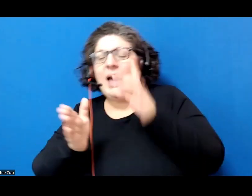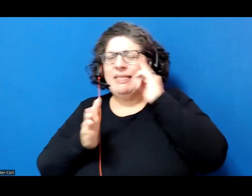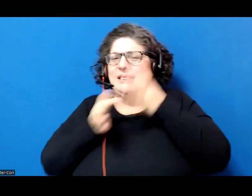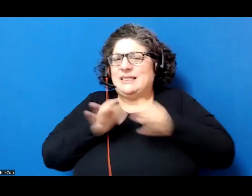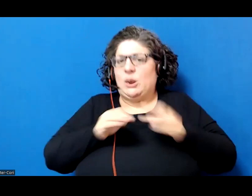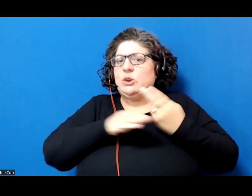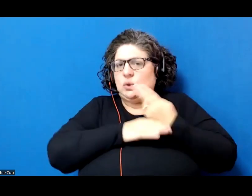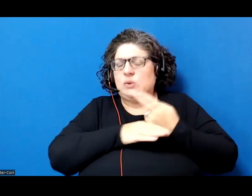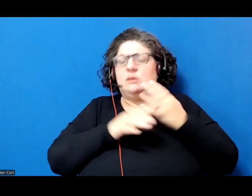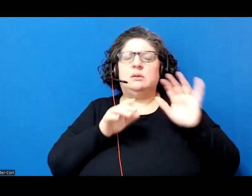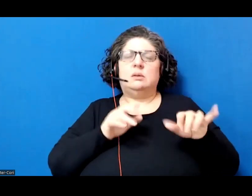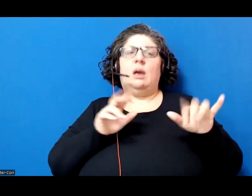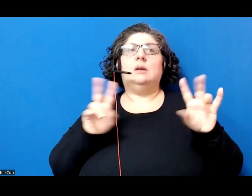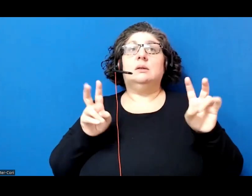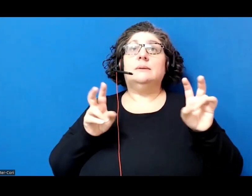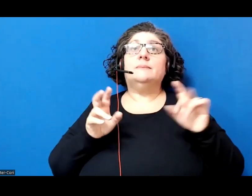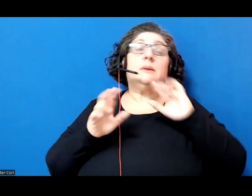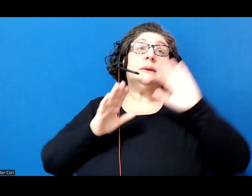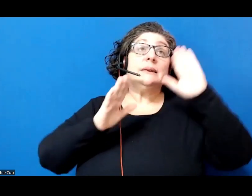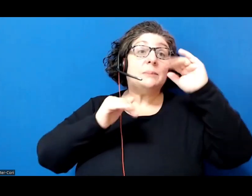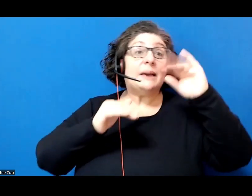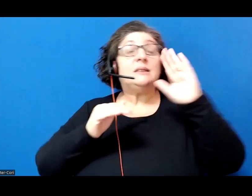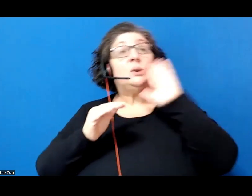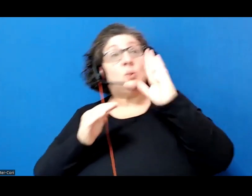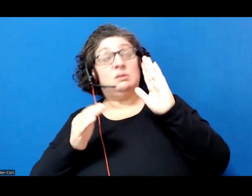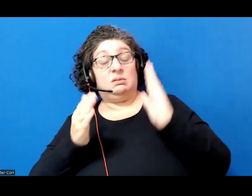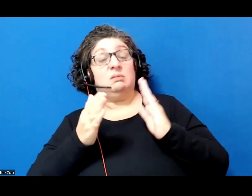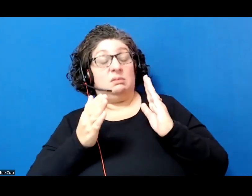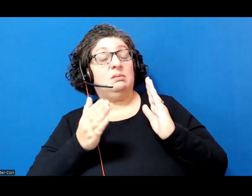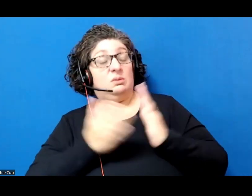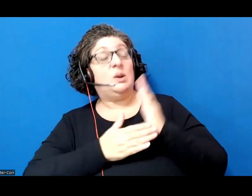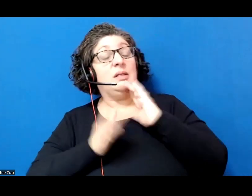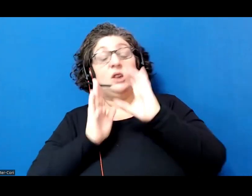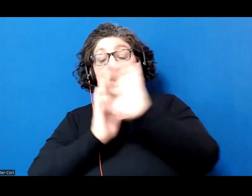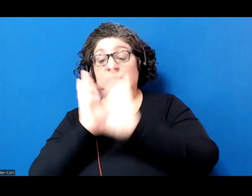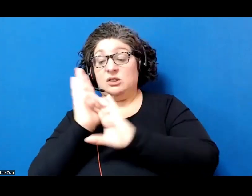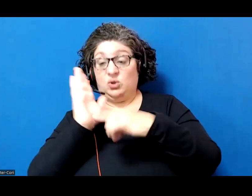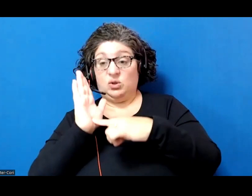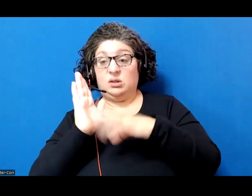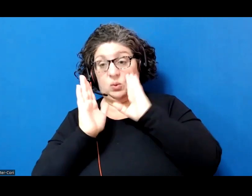And that framers at any point in timed and rightly so that the constitution would basically